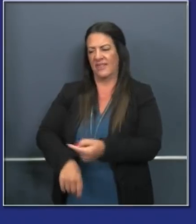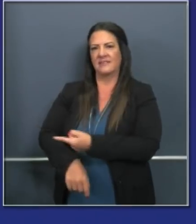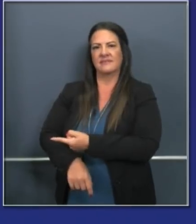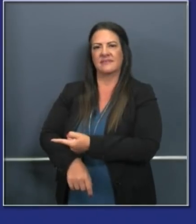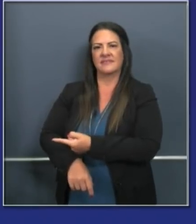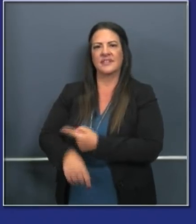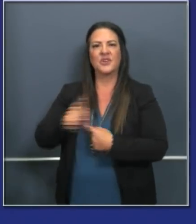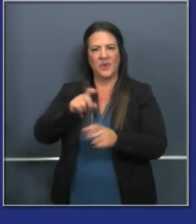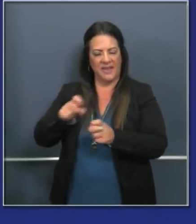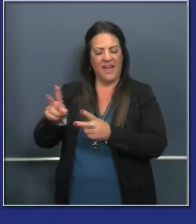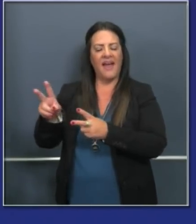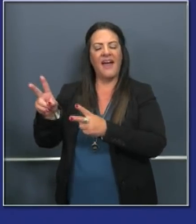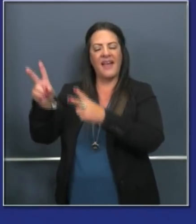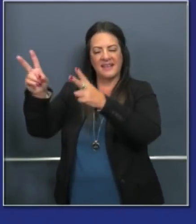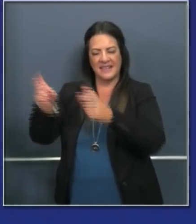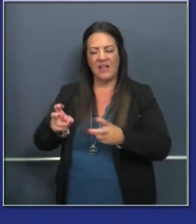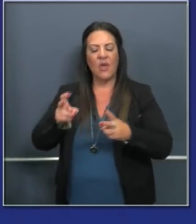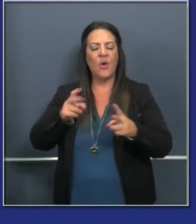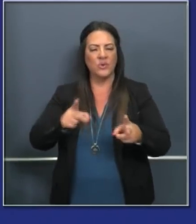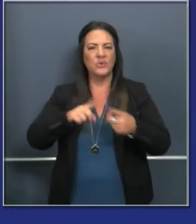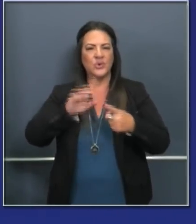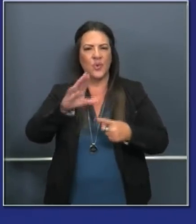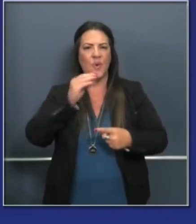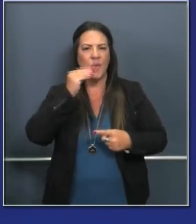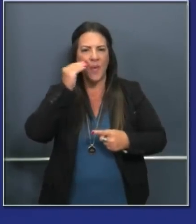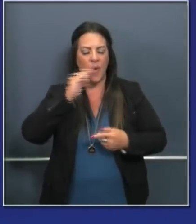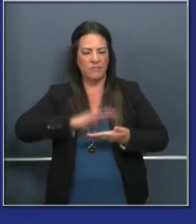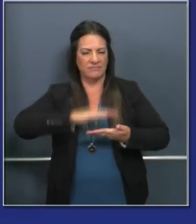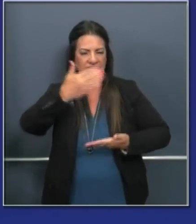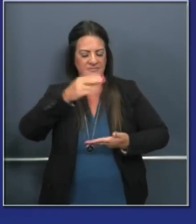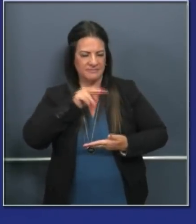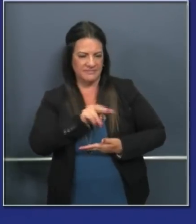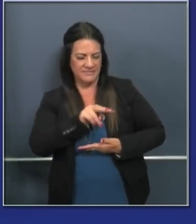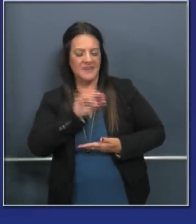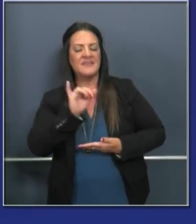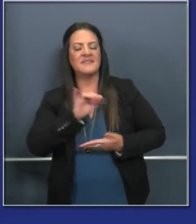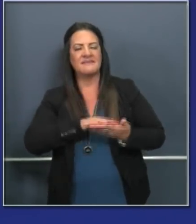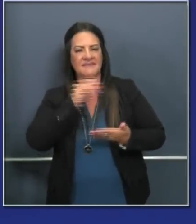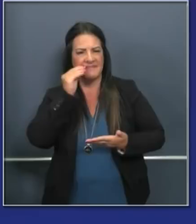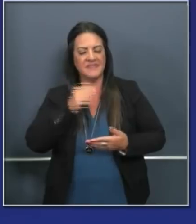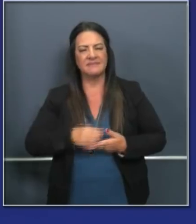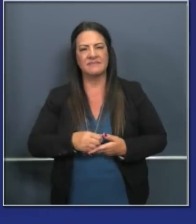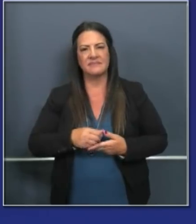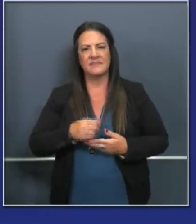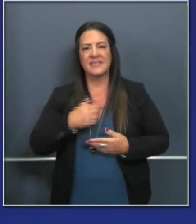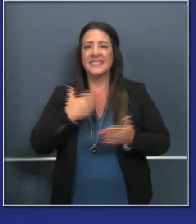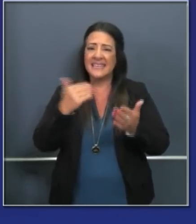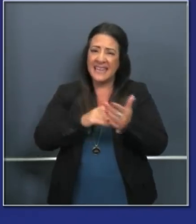MUCH EASIER TO DIGEST. THAT'S THE PURPOSE OF THIS SLIDE THAT WE HAVE UP. SO YOU CAN SIMPLY DOWNLOAD THAT INFORMATION AND